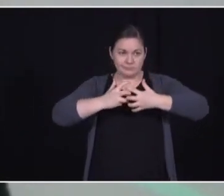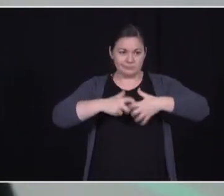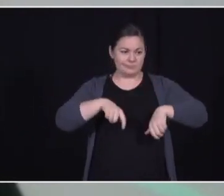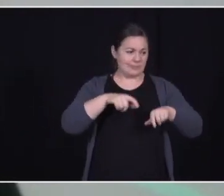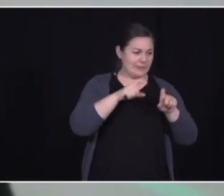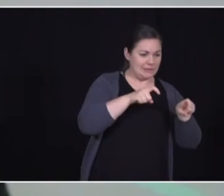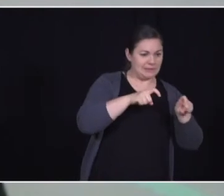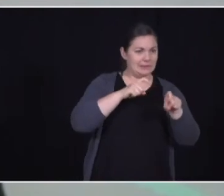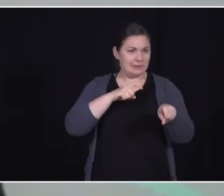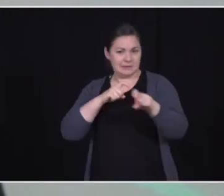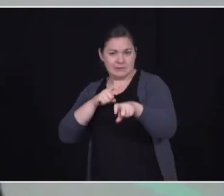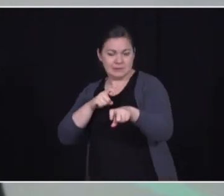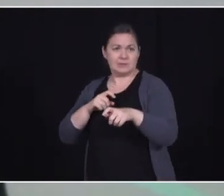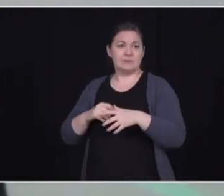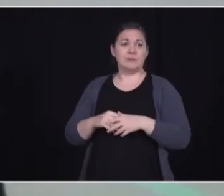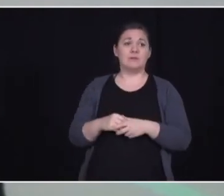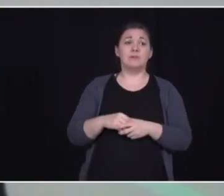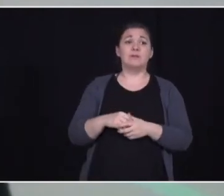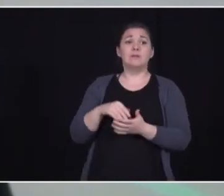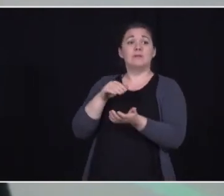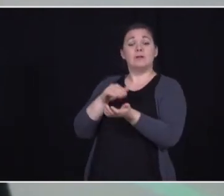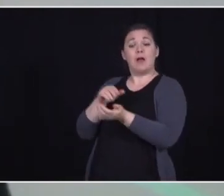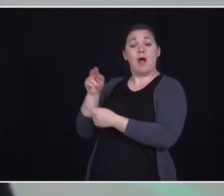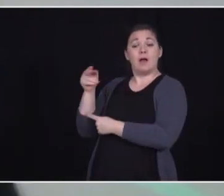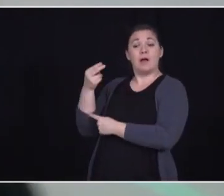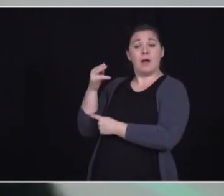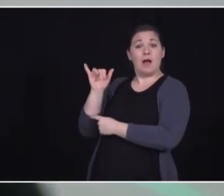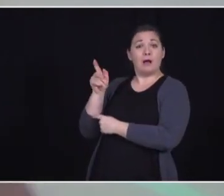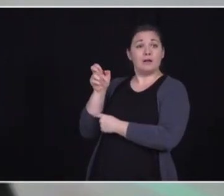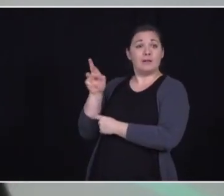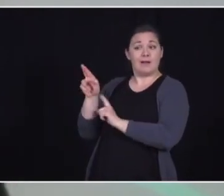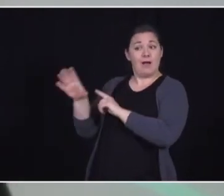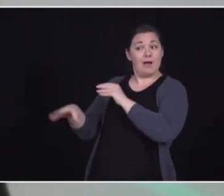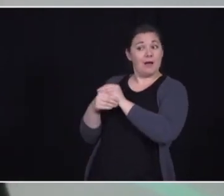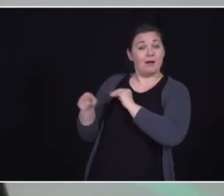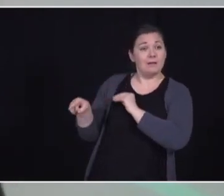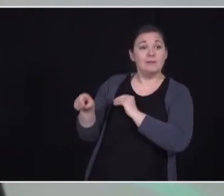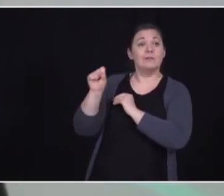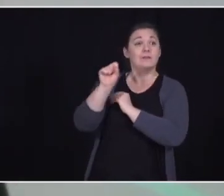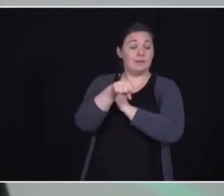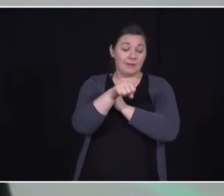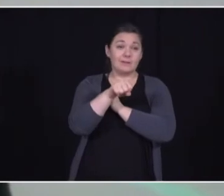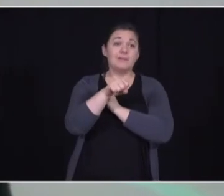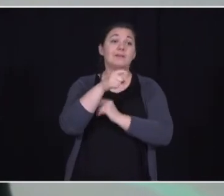reasons other than just being high risk biologically. So, I think, as well as human rights concerns